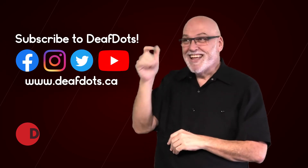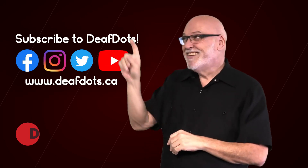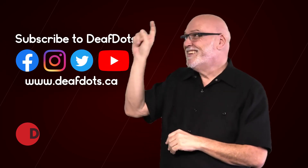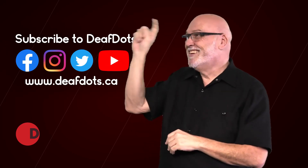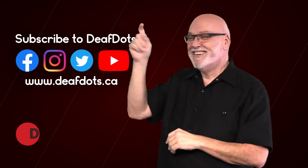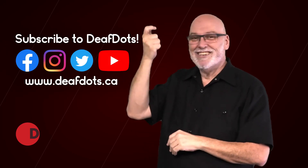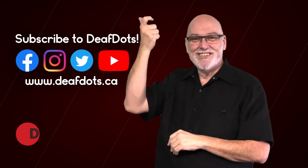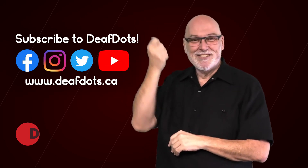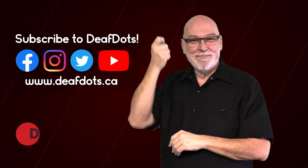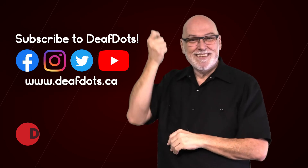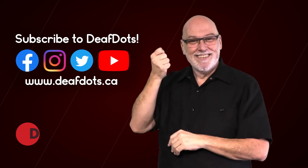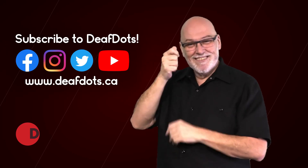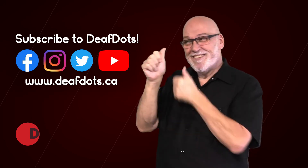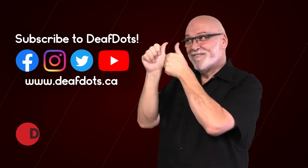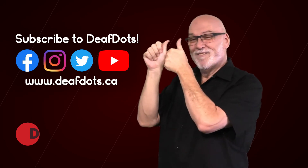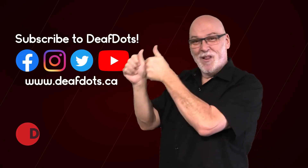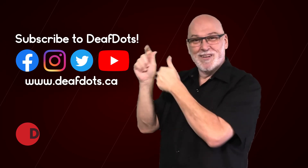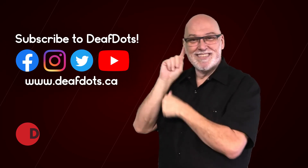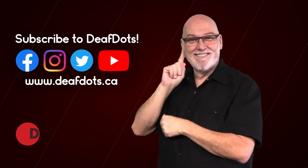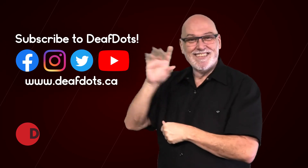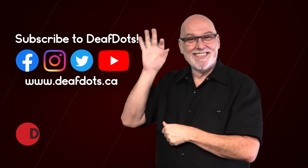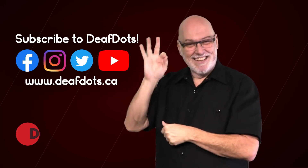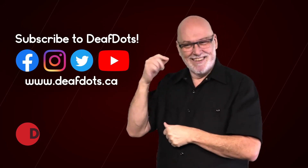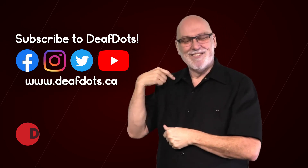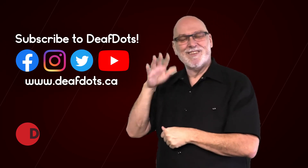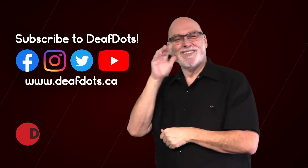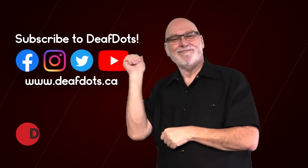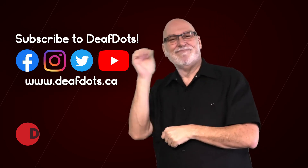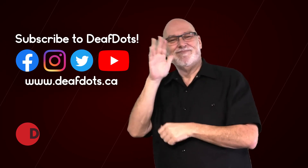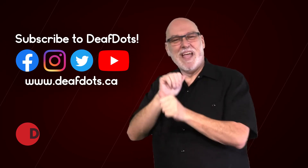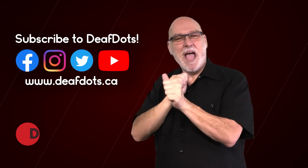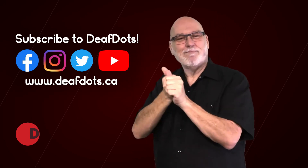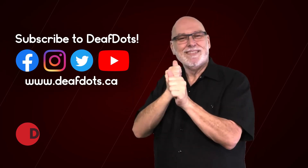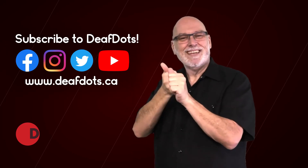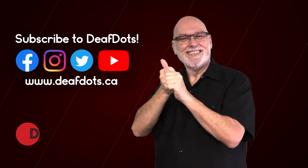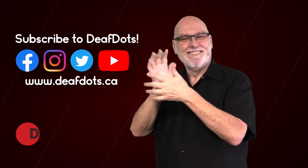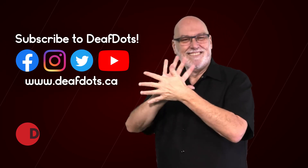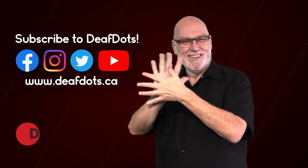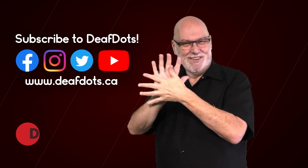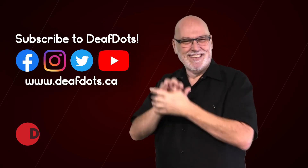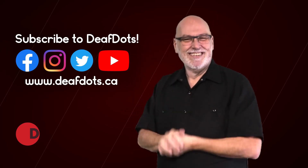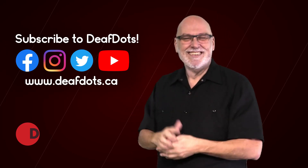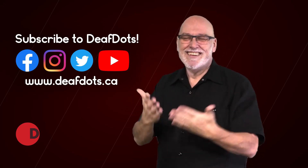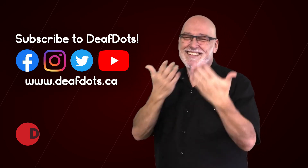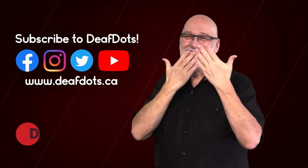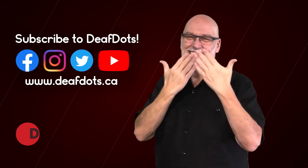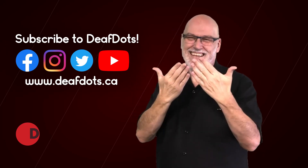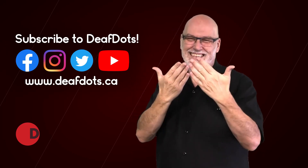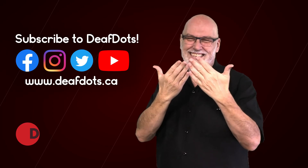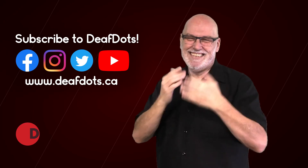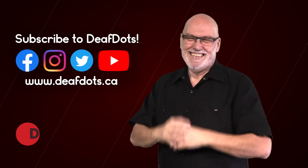Don't forget to subscribe, like and follow DeafDots to get new video updates!